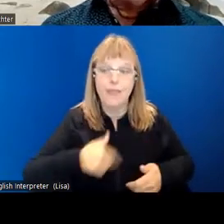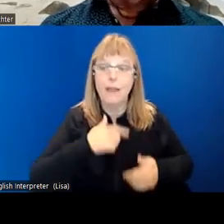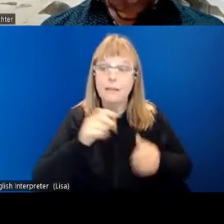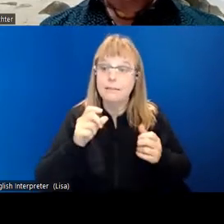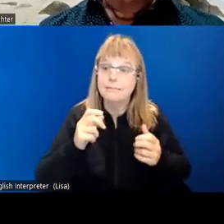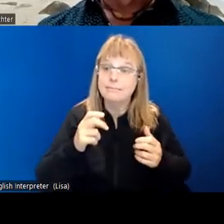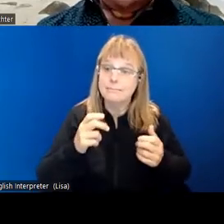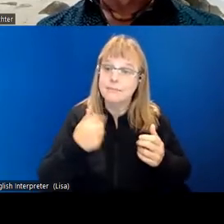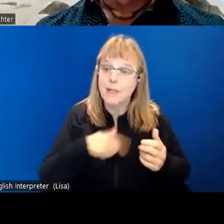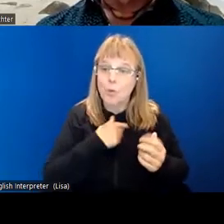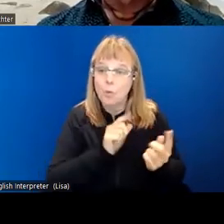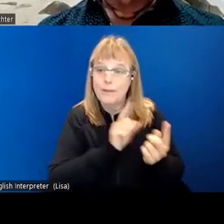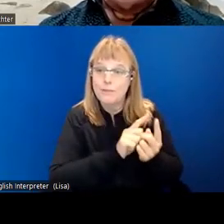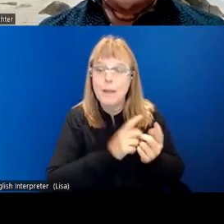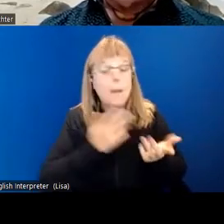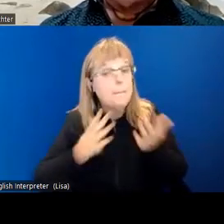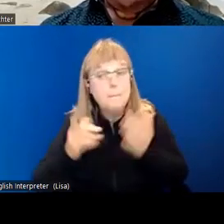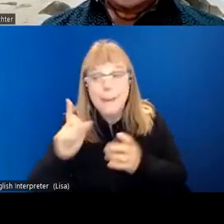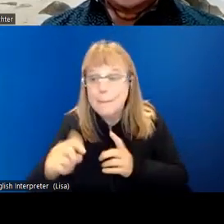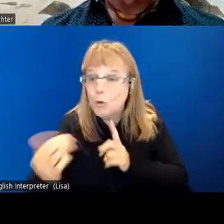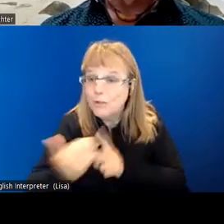And I might need to be reminded that we've met.